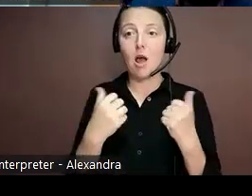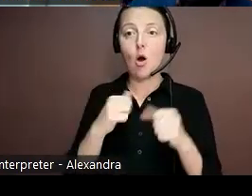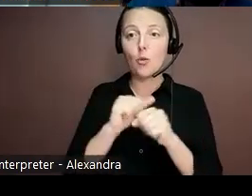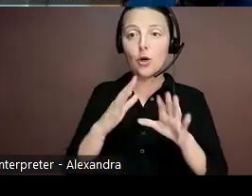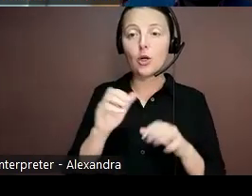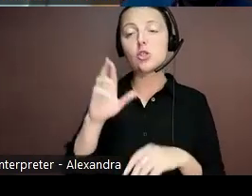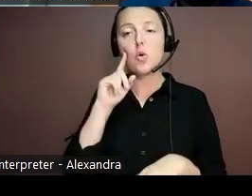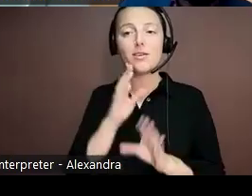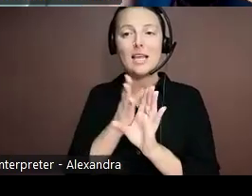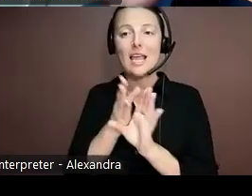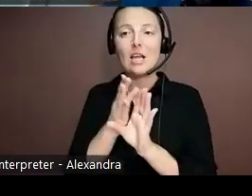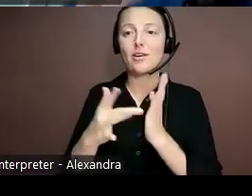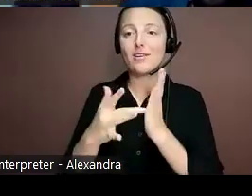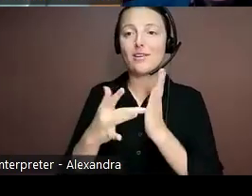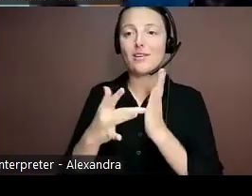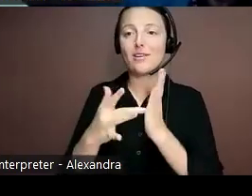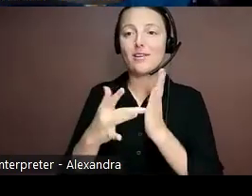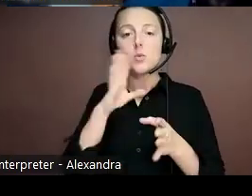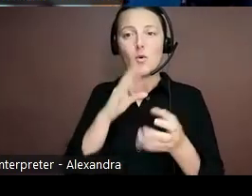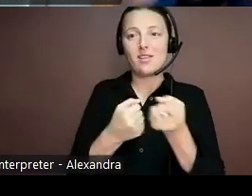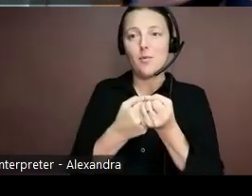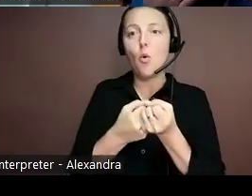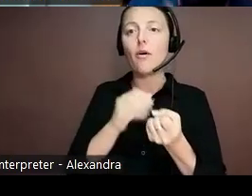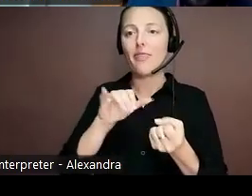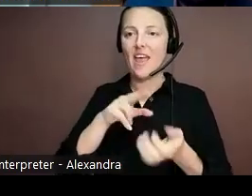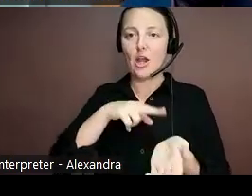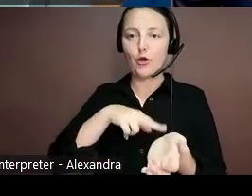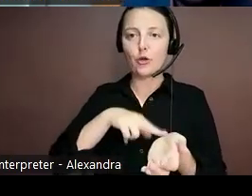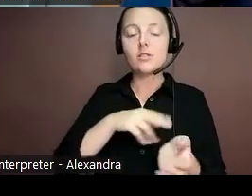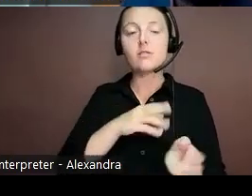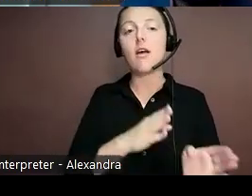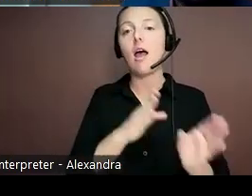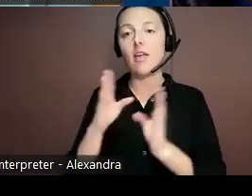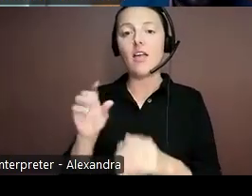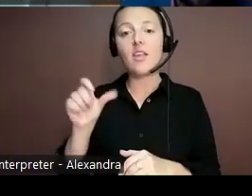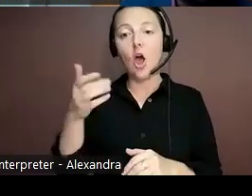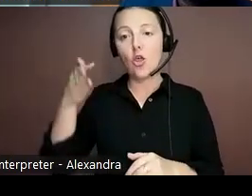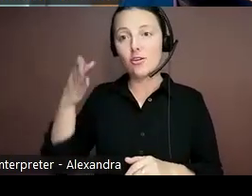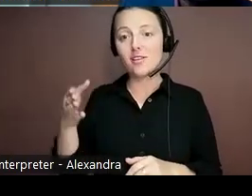that nurse. Um and then the other side, the step down uh area of the unit has 12 beds. After we